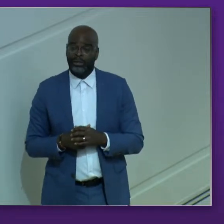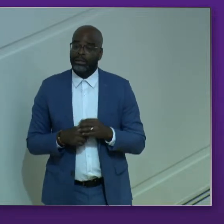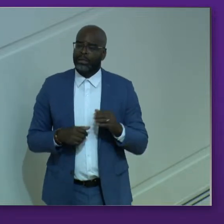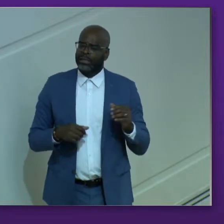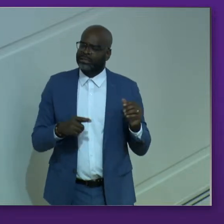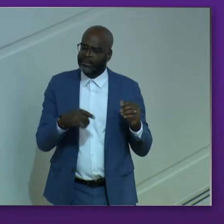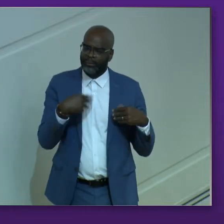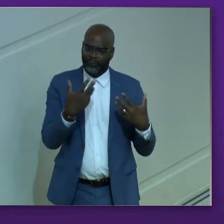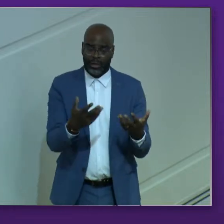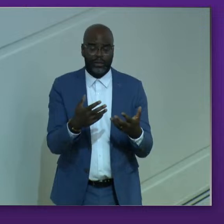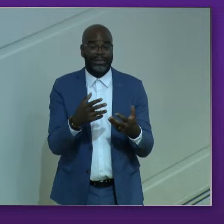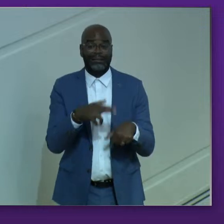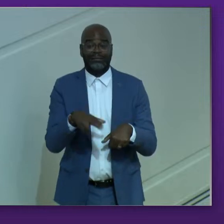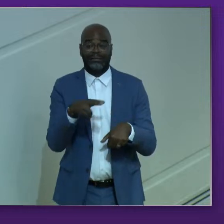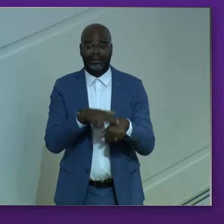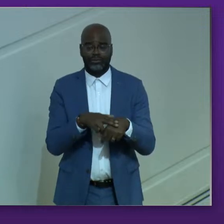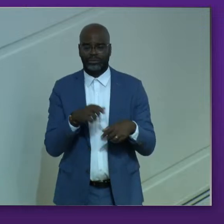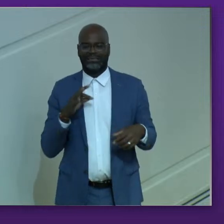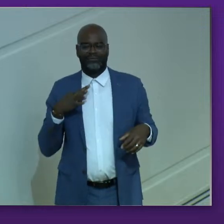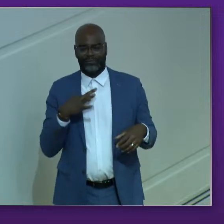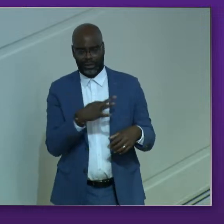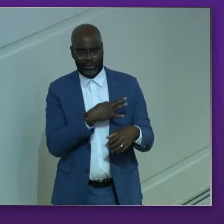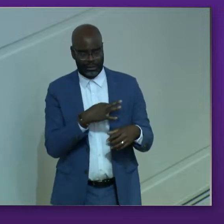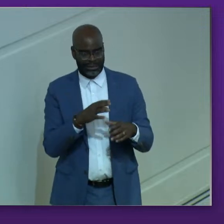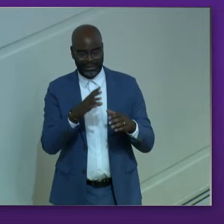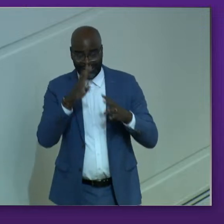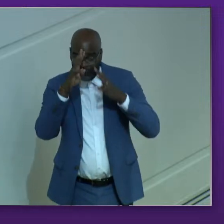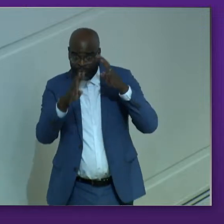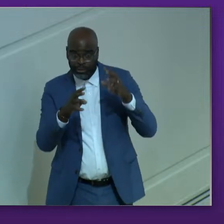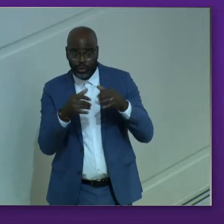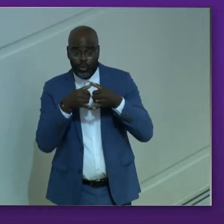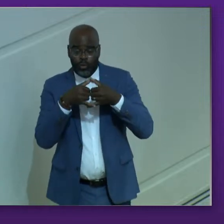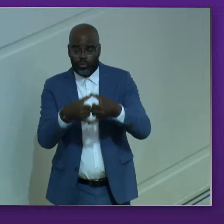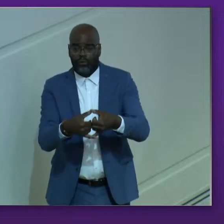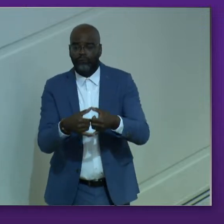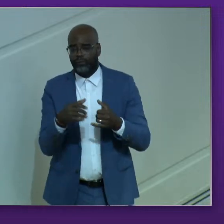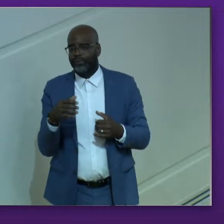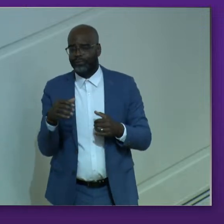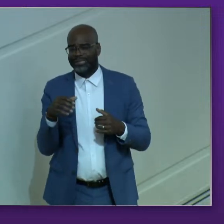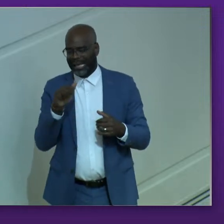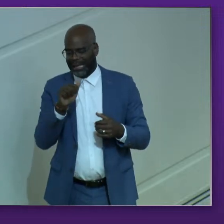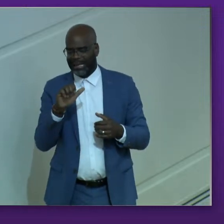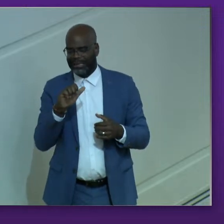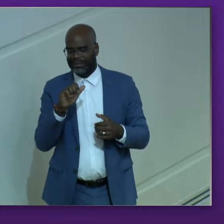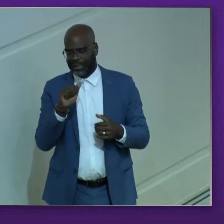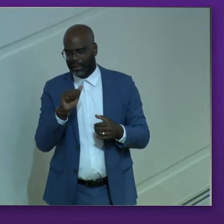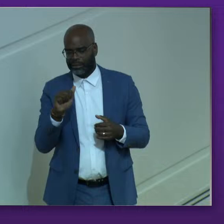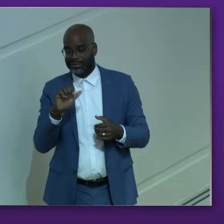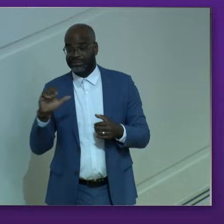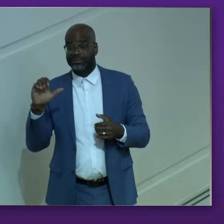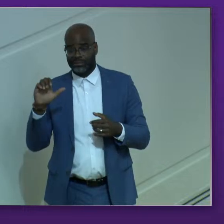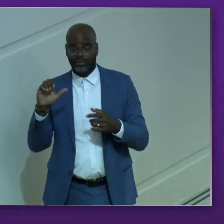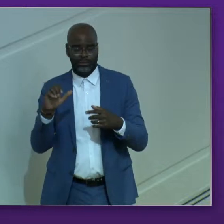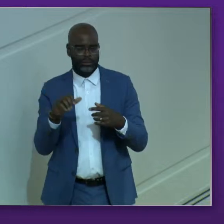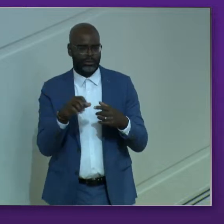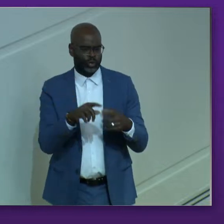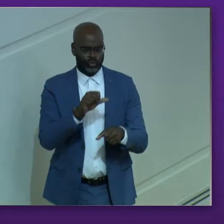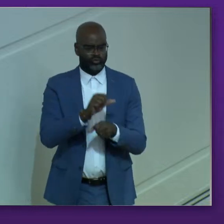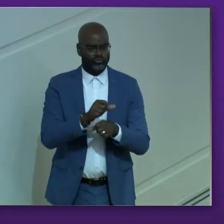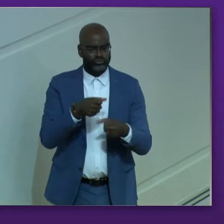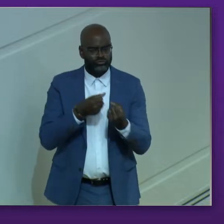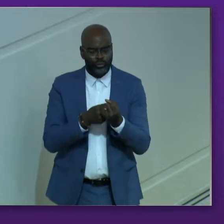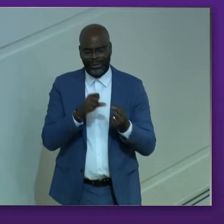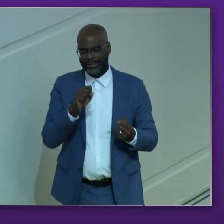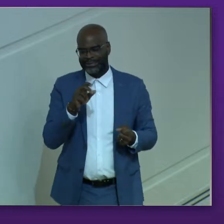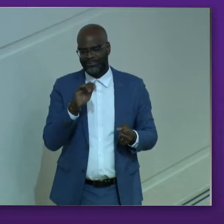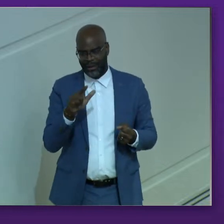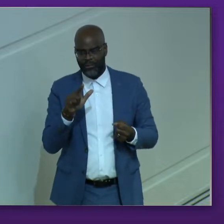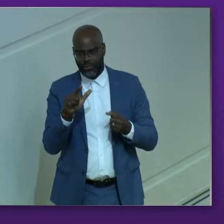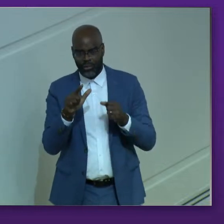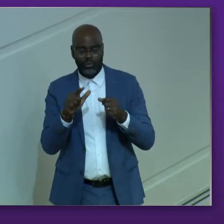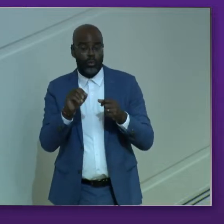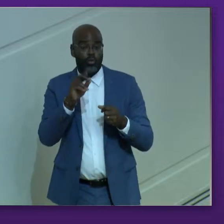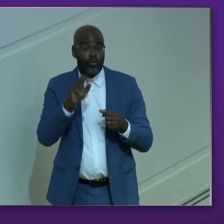[LISTING NAMES] YES.